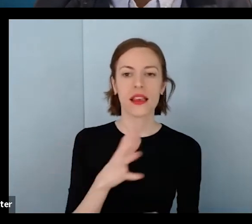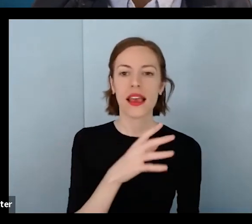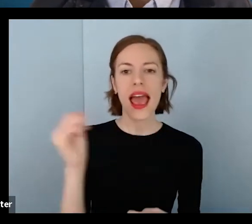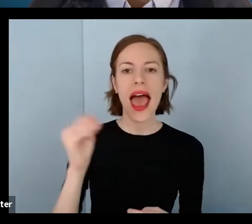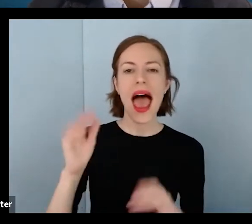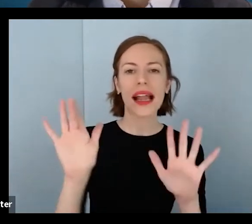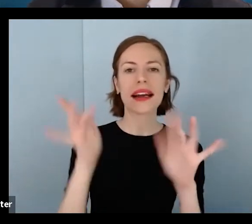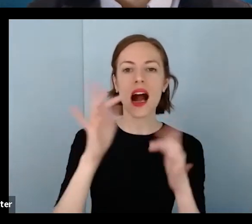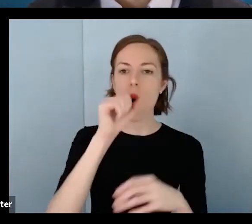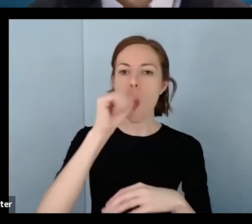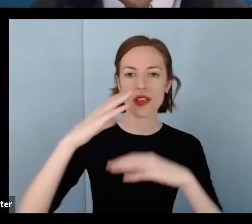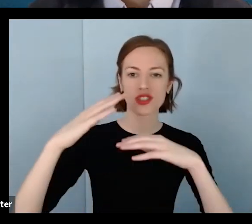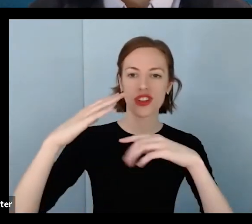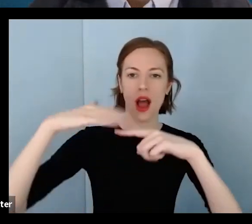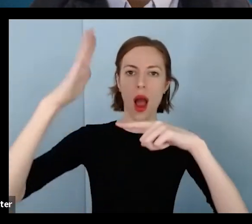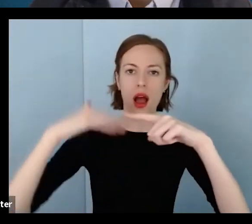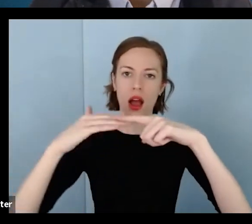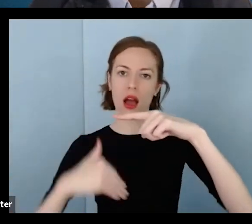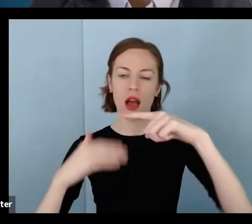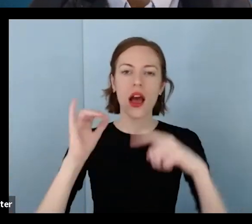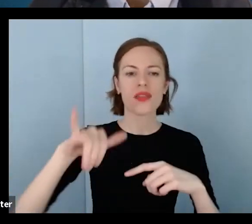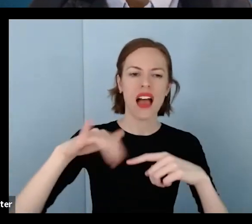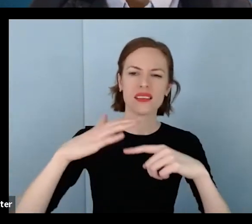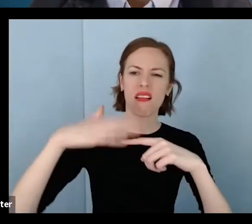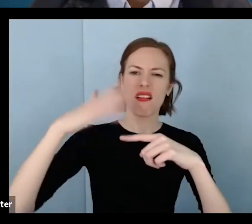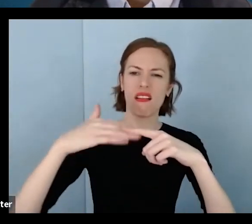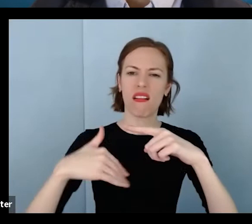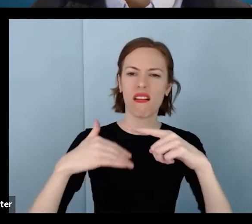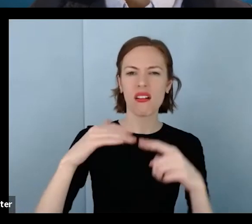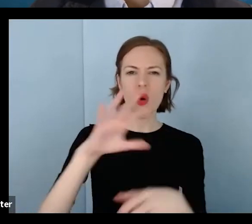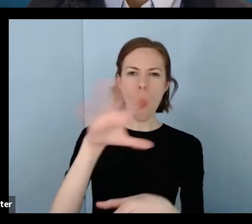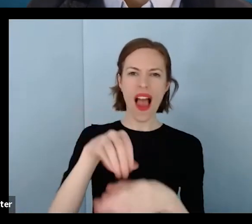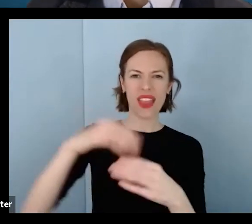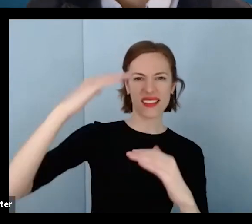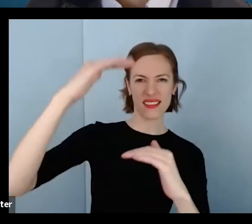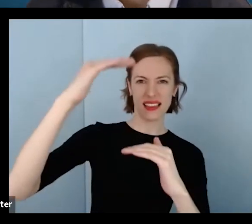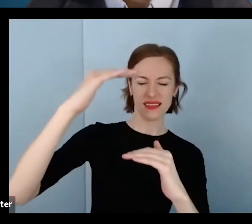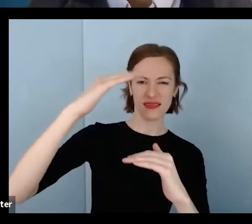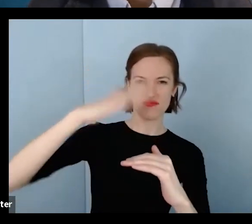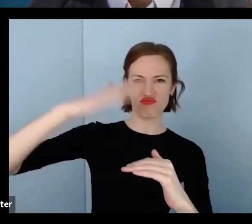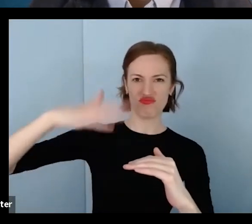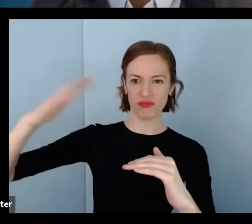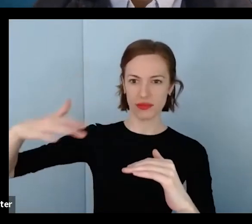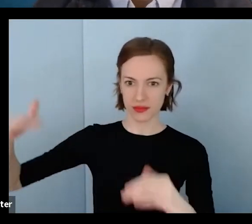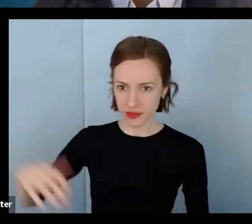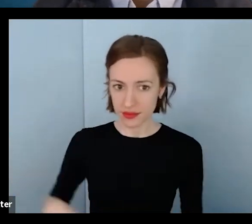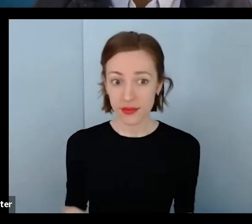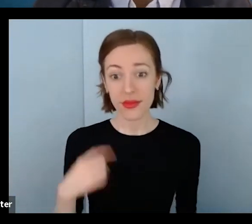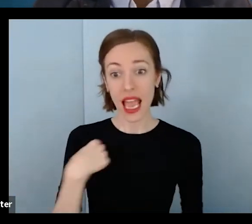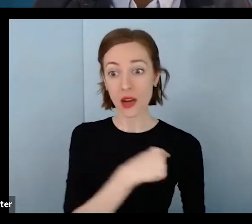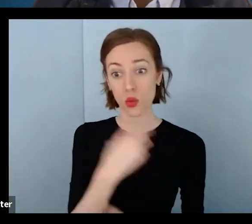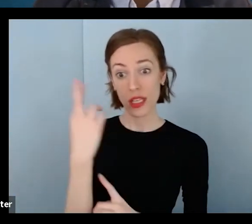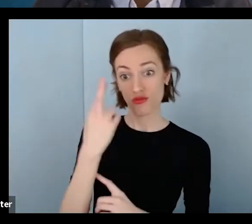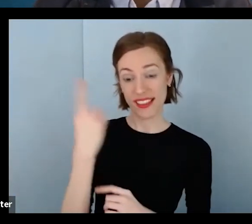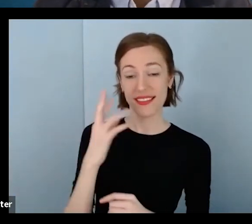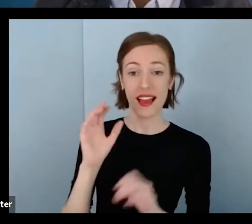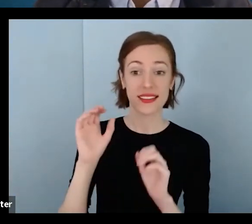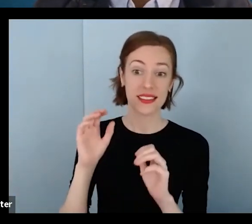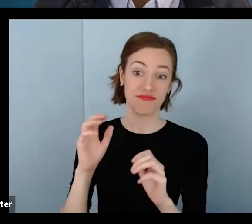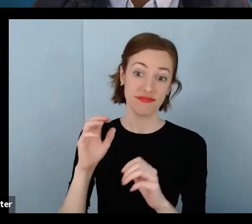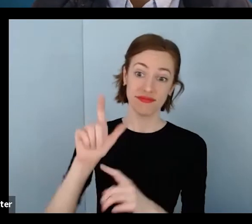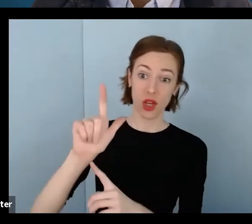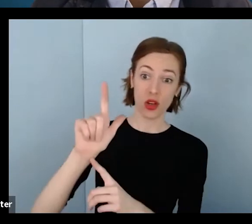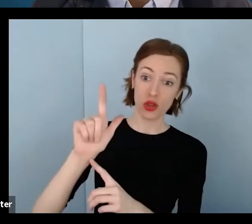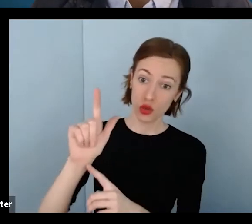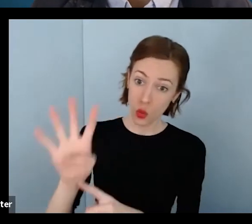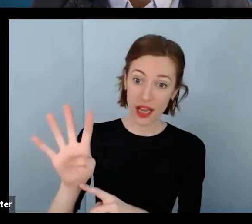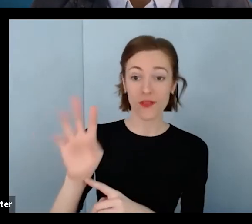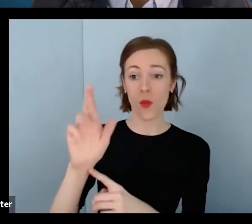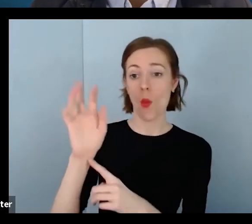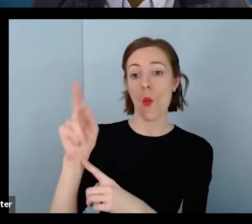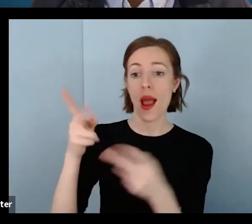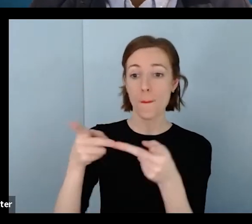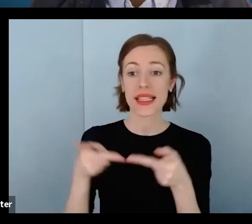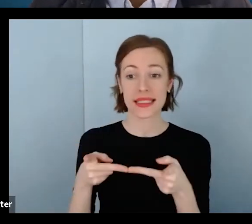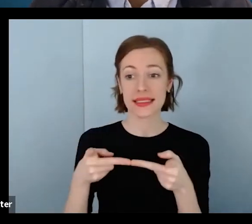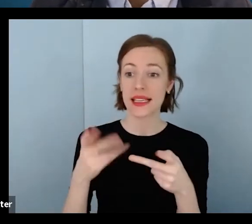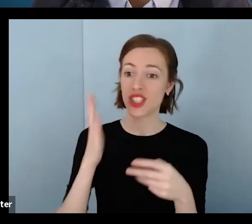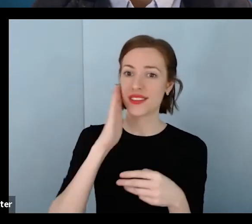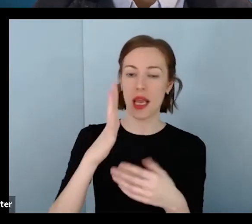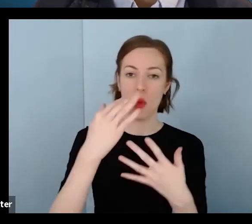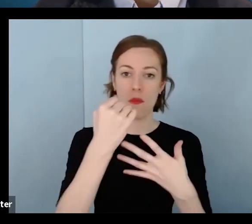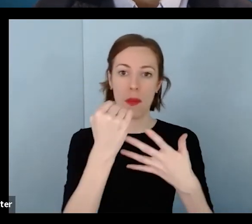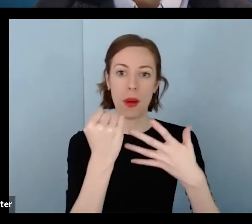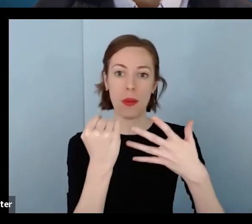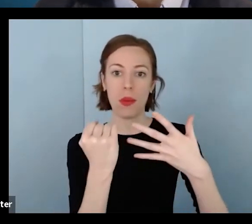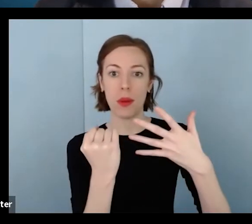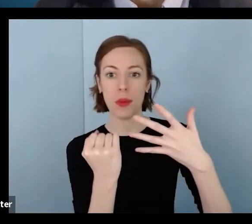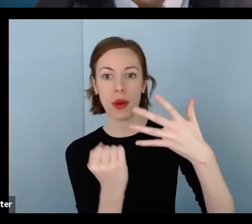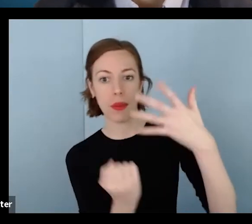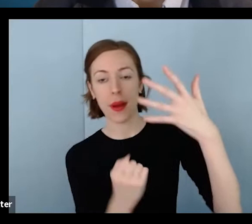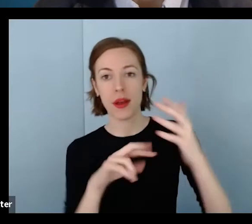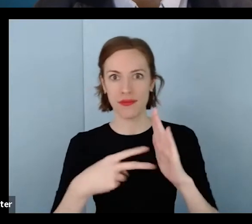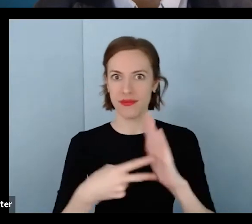And we see the article that received an encouragement towards fact checking was actually demoted in the rankings by up to 24 rank positions, on average, compared to the control group enough to actually to move it off the communities front page.